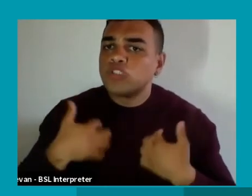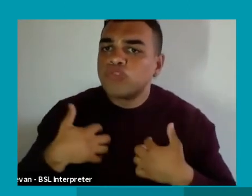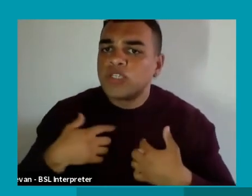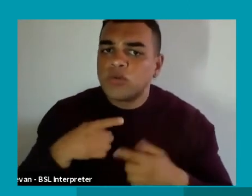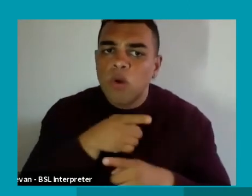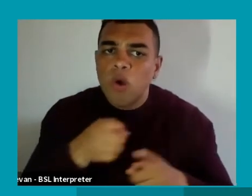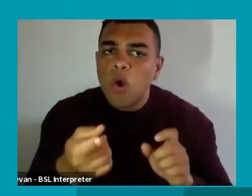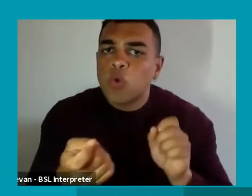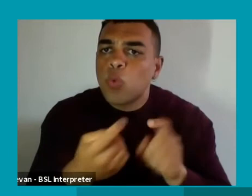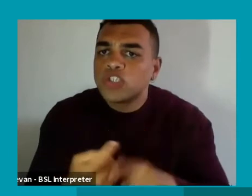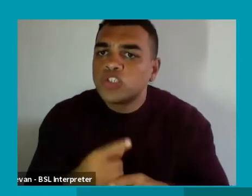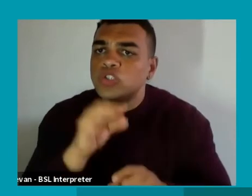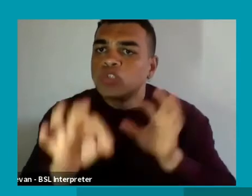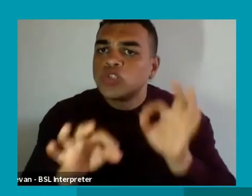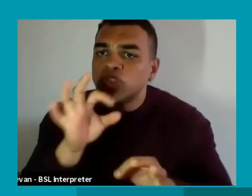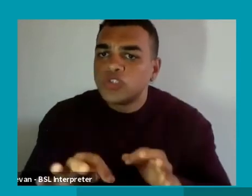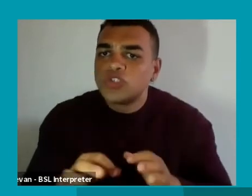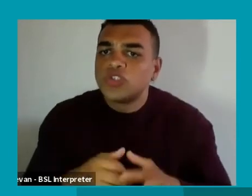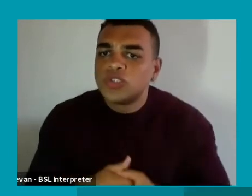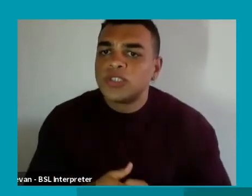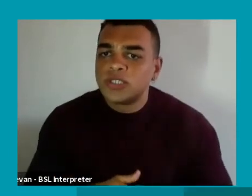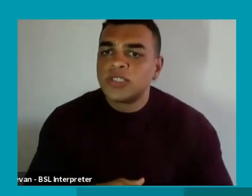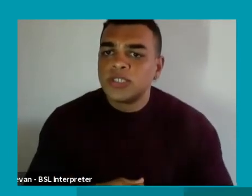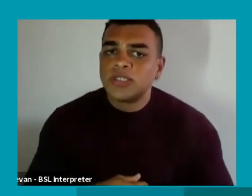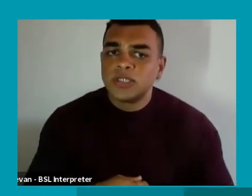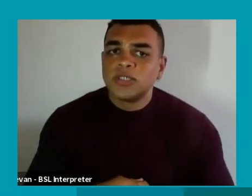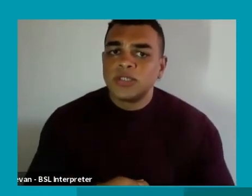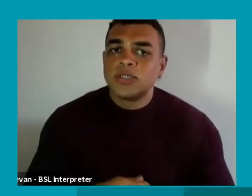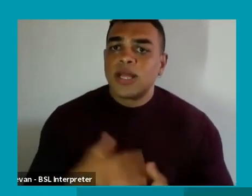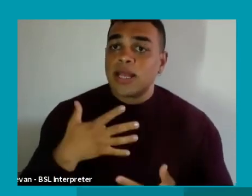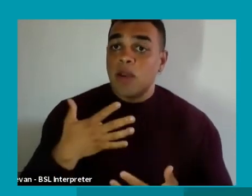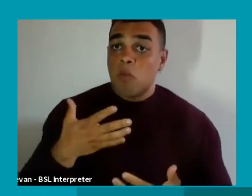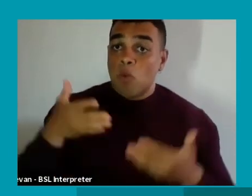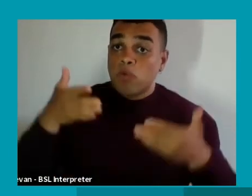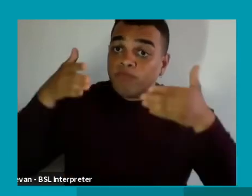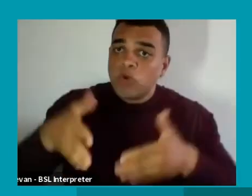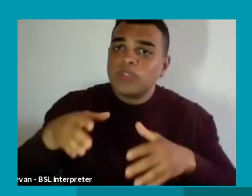just quickly wanted to share with you. Evenbreak career Hive in upcoming events.